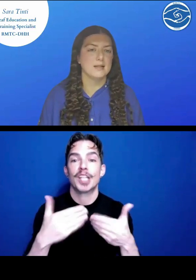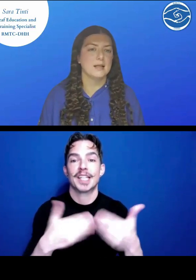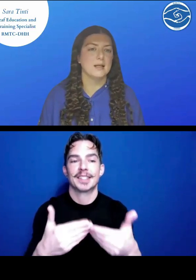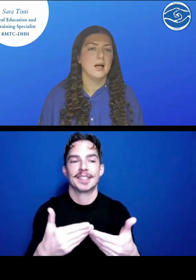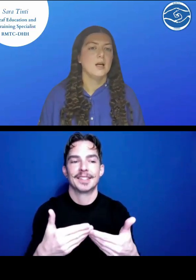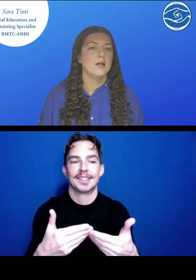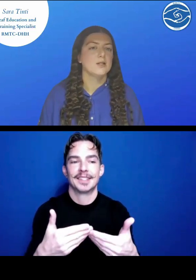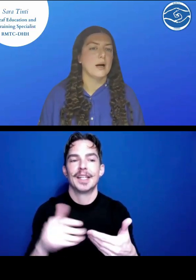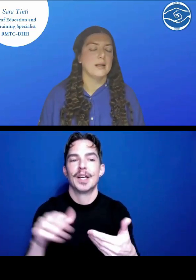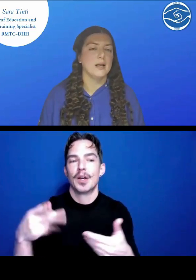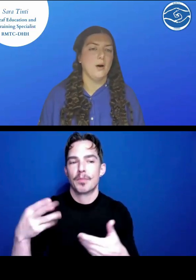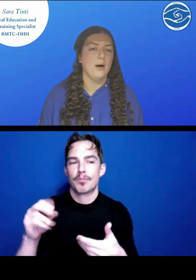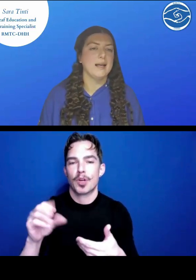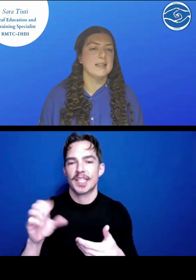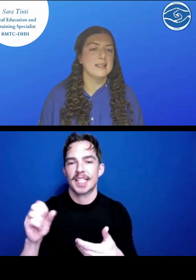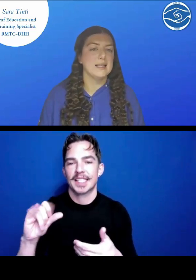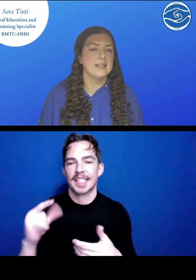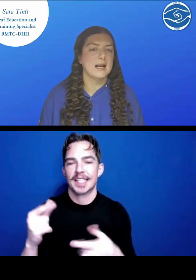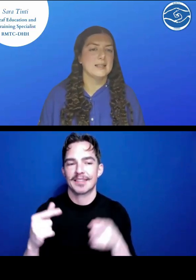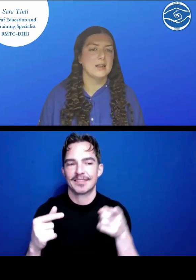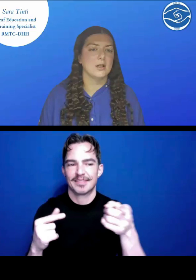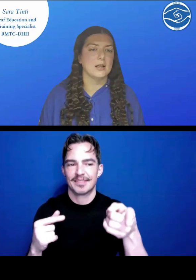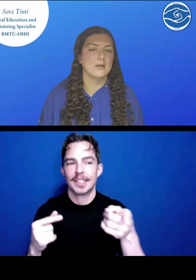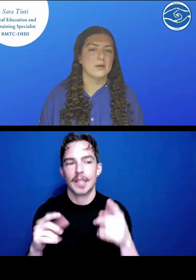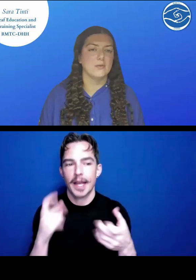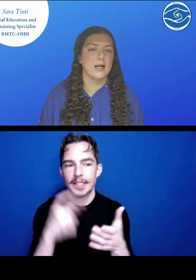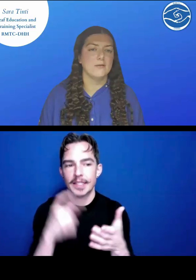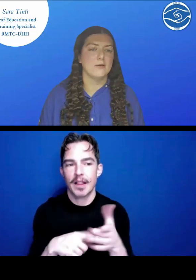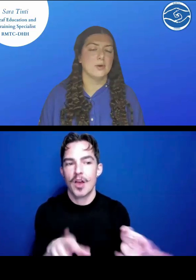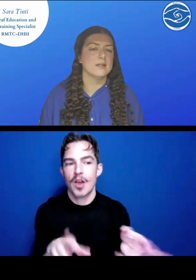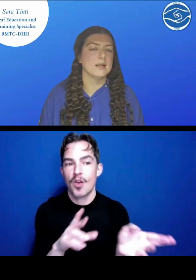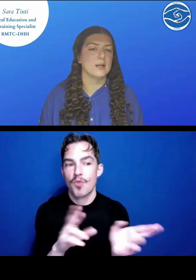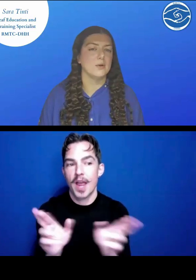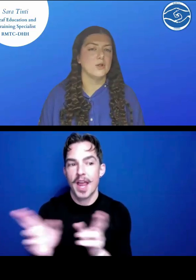processing. So I know and I can see the status that they're in. So they're ready for process